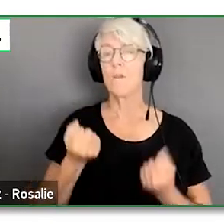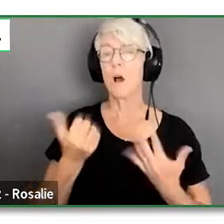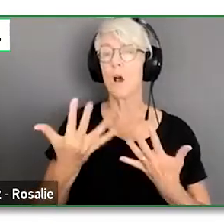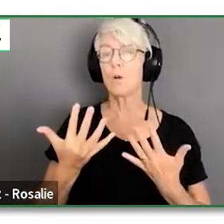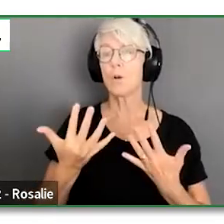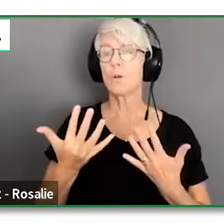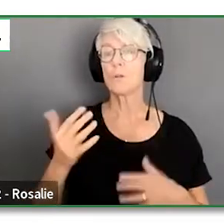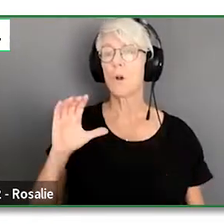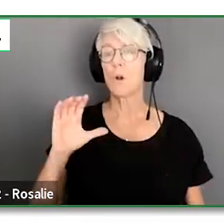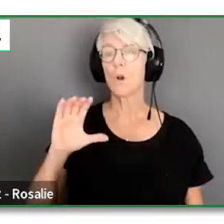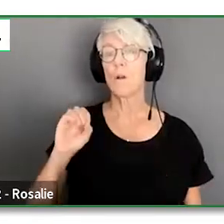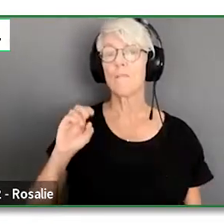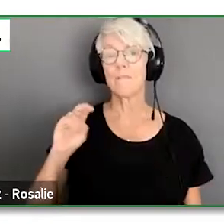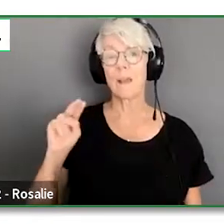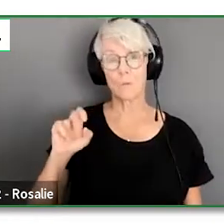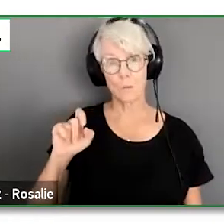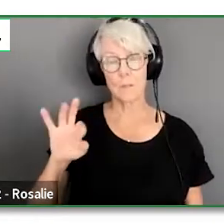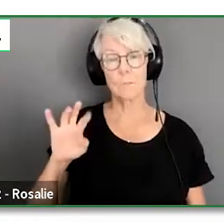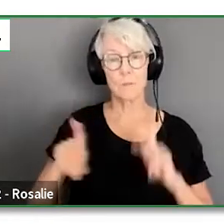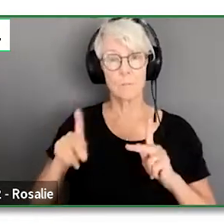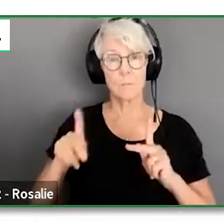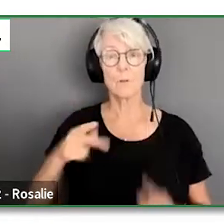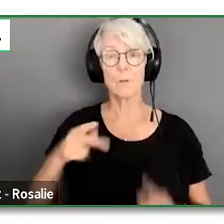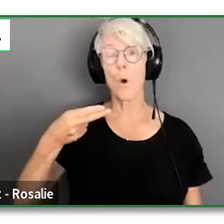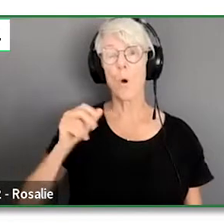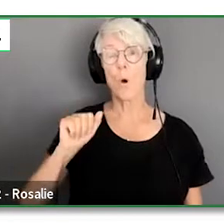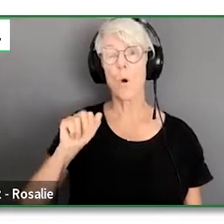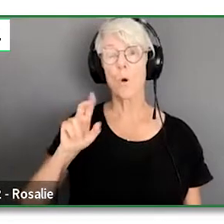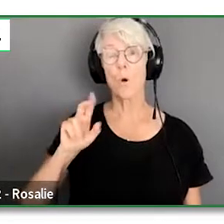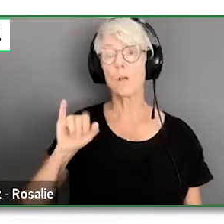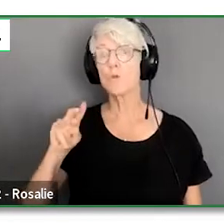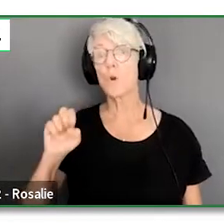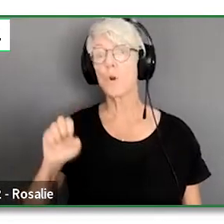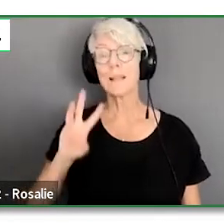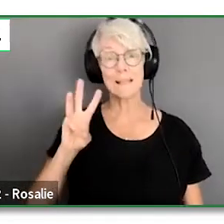the Haudenosaunee Six Nations Confederacy Peoples,